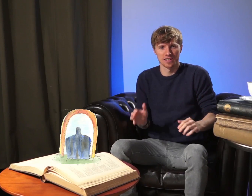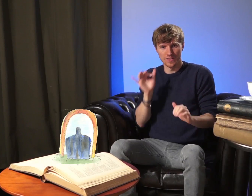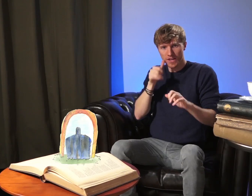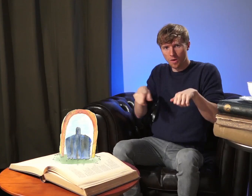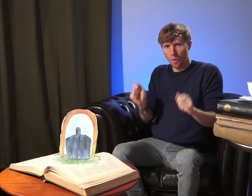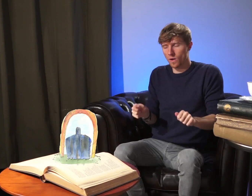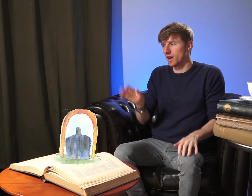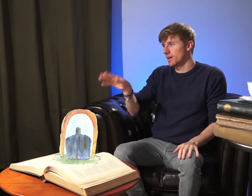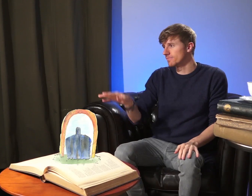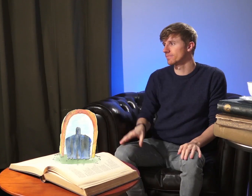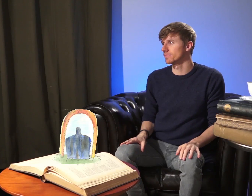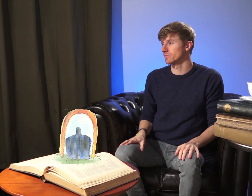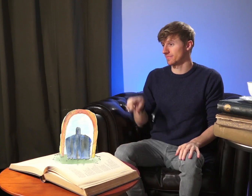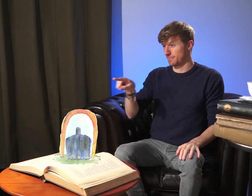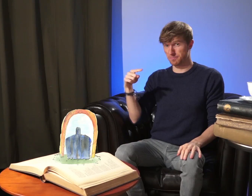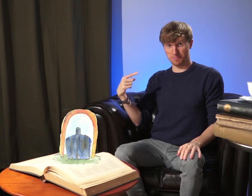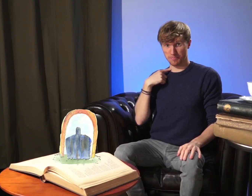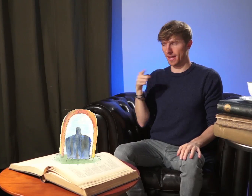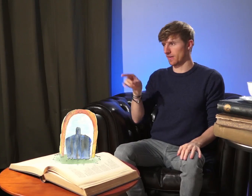Mother Hulda said to her: